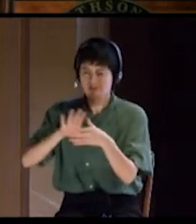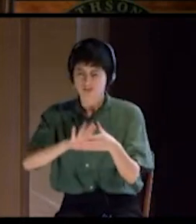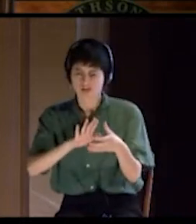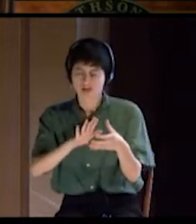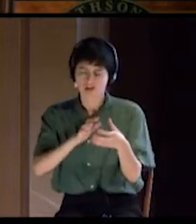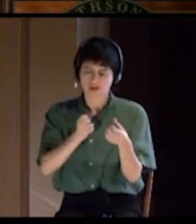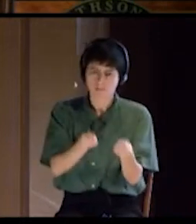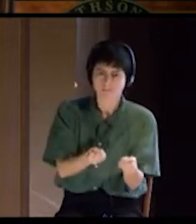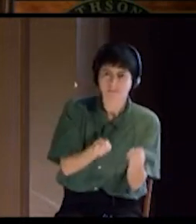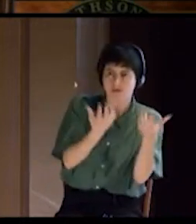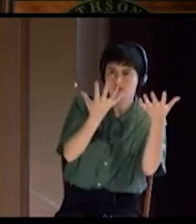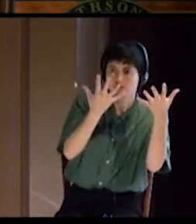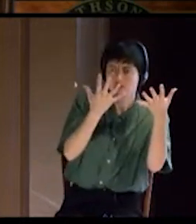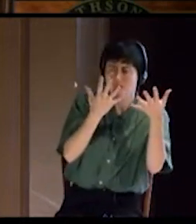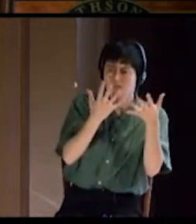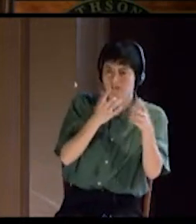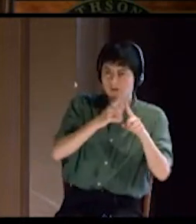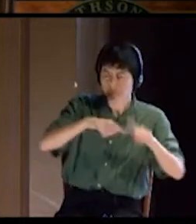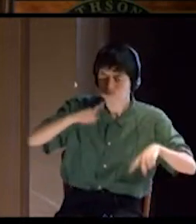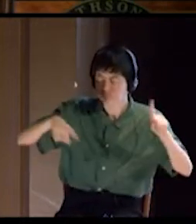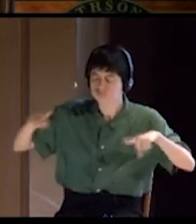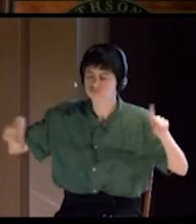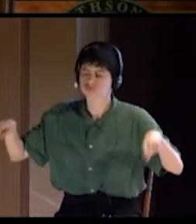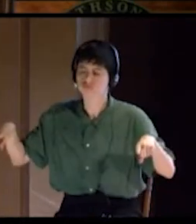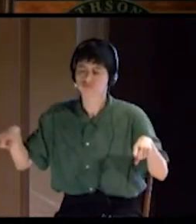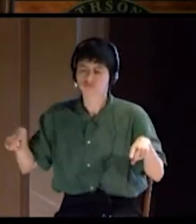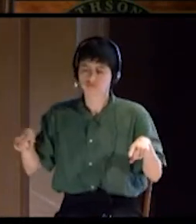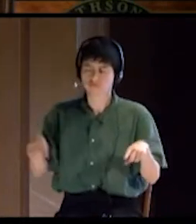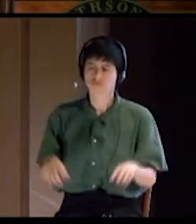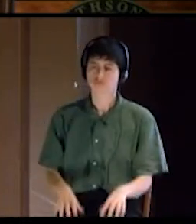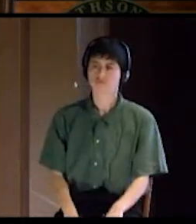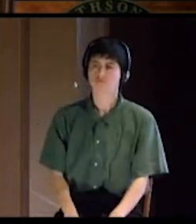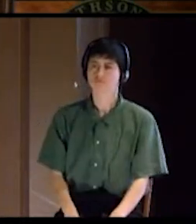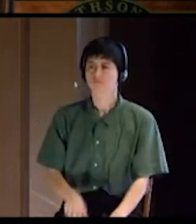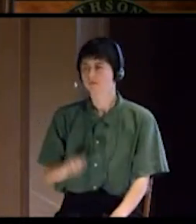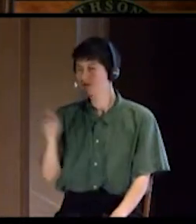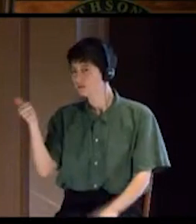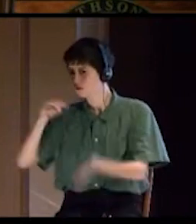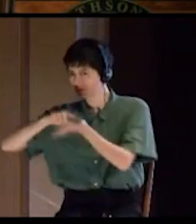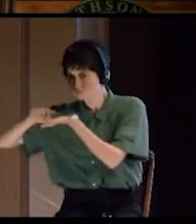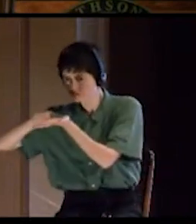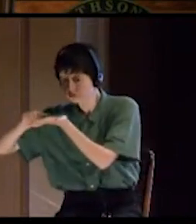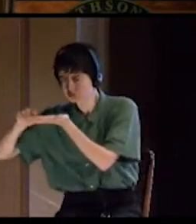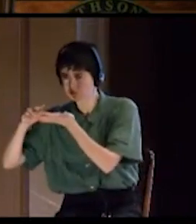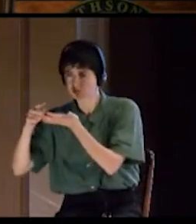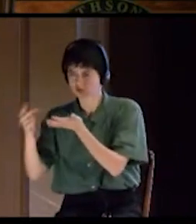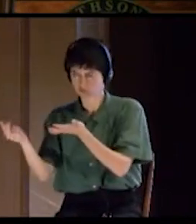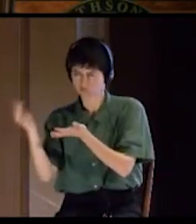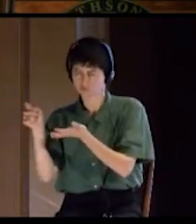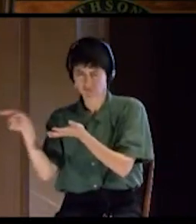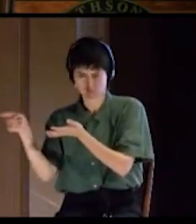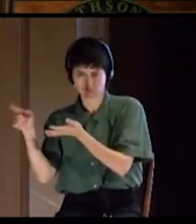So work by Lee Hsiang Liow and Emanuela DiMartino has shown that in general,